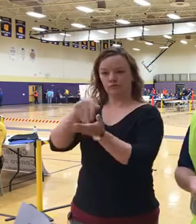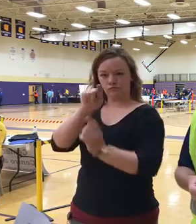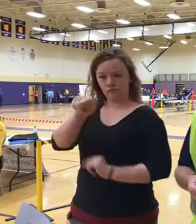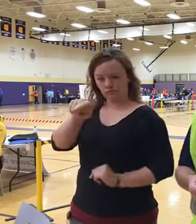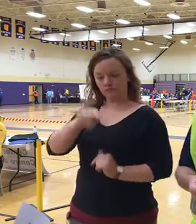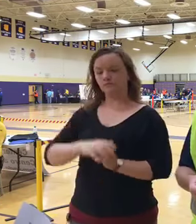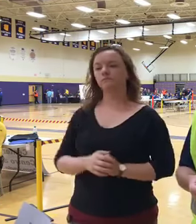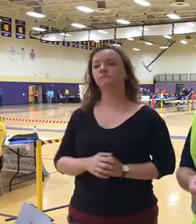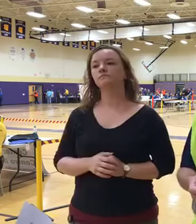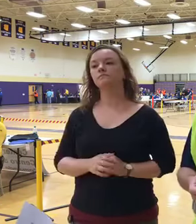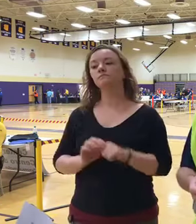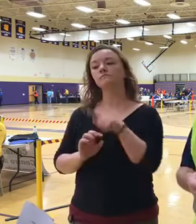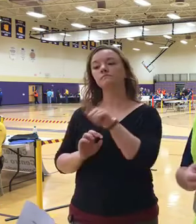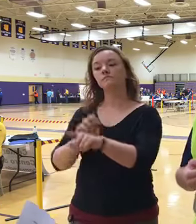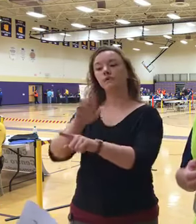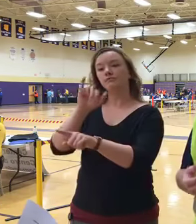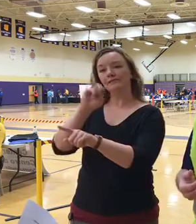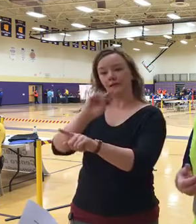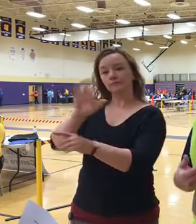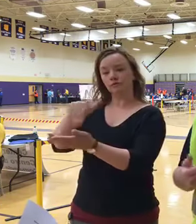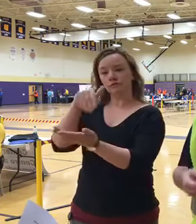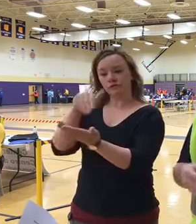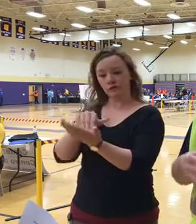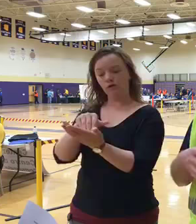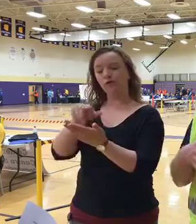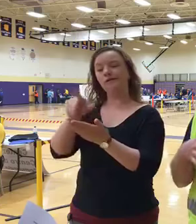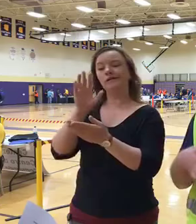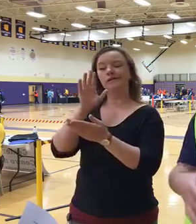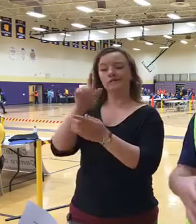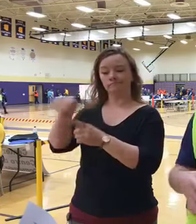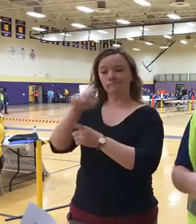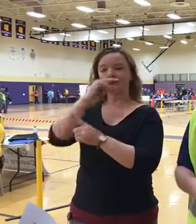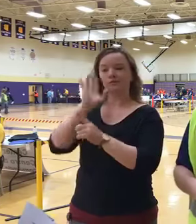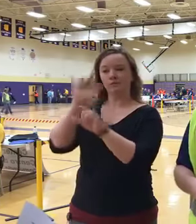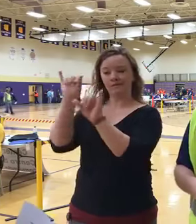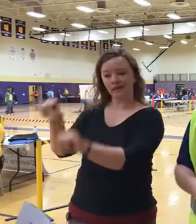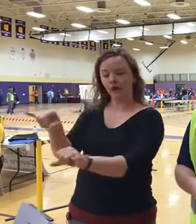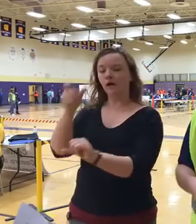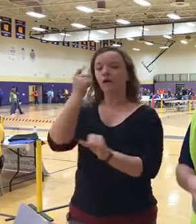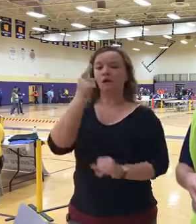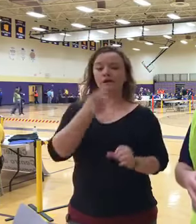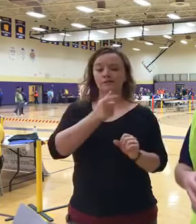the reception center is where they are held in an area outside of the danger area,